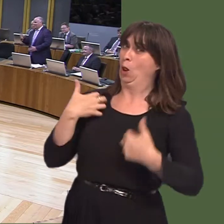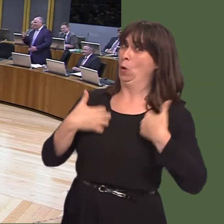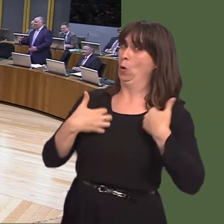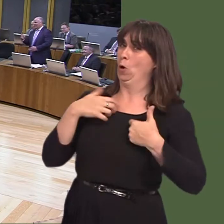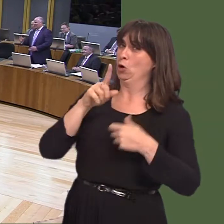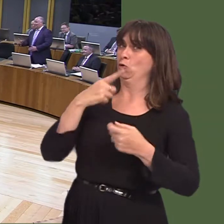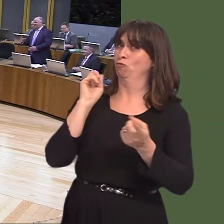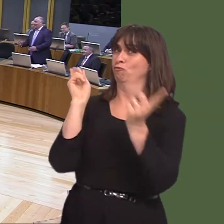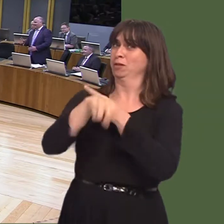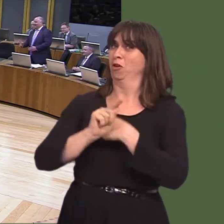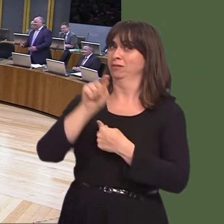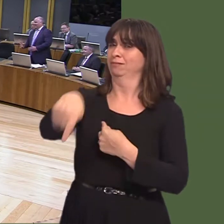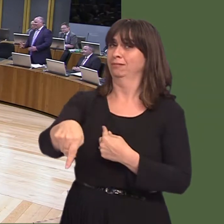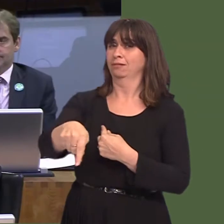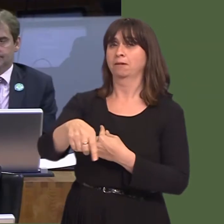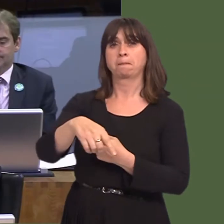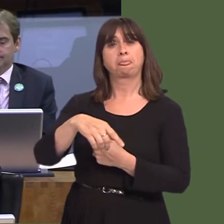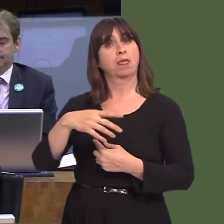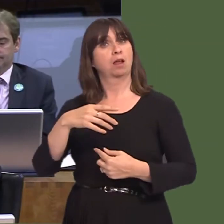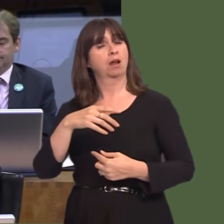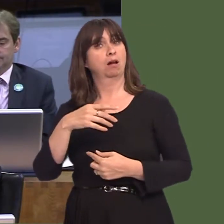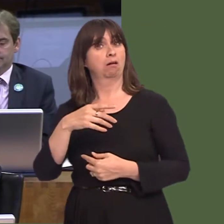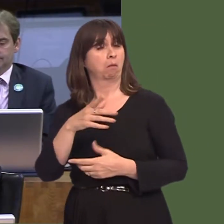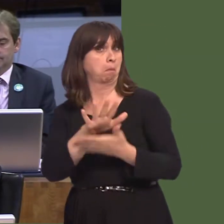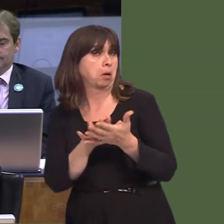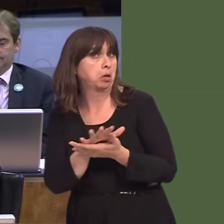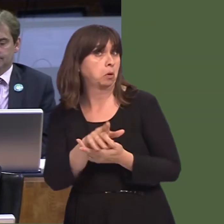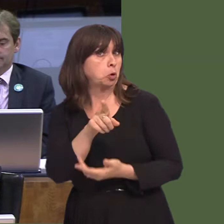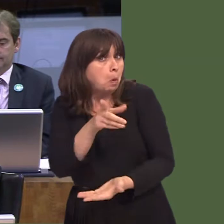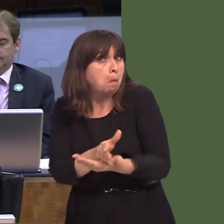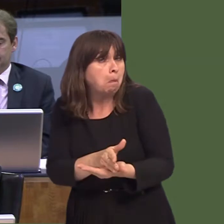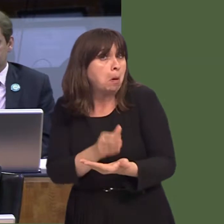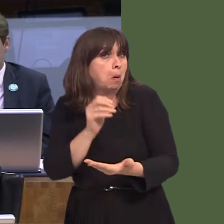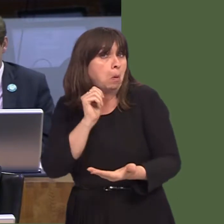But will you give us an assurance, then, this afternoon, First Minister, that if the Government